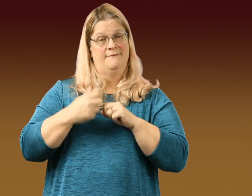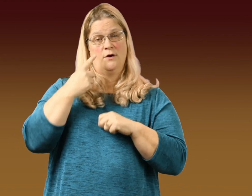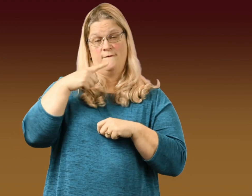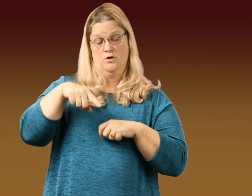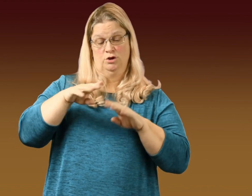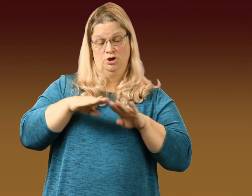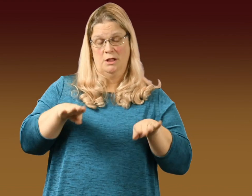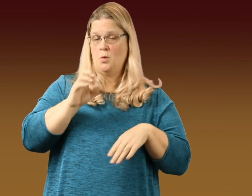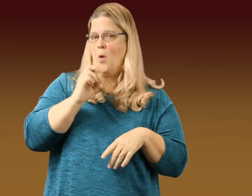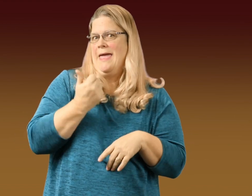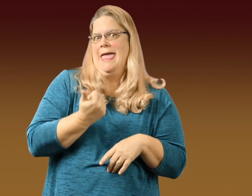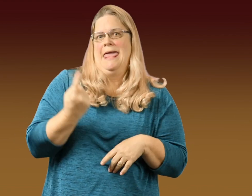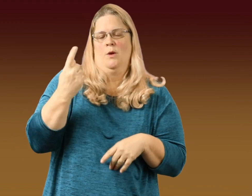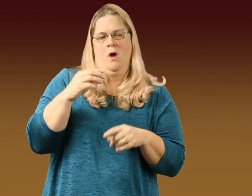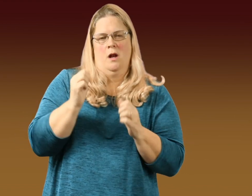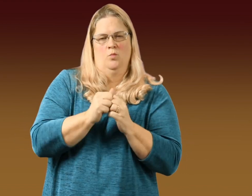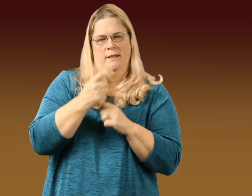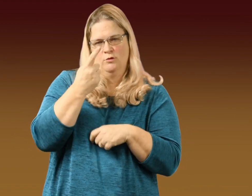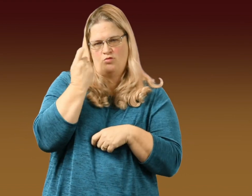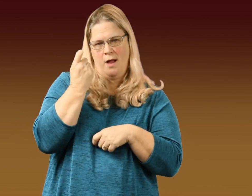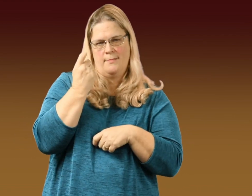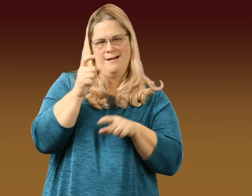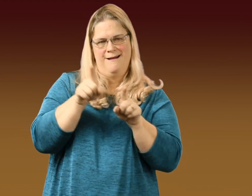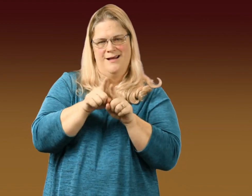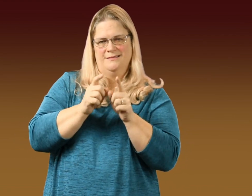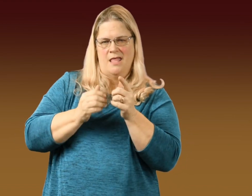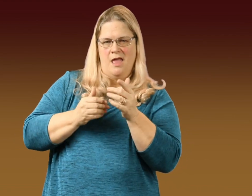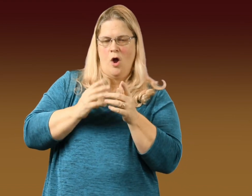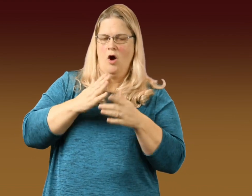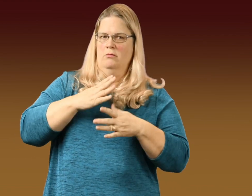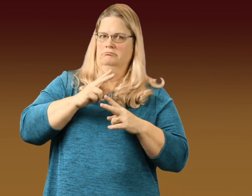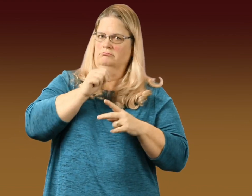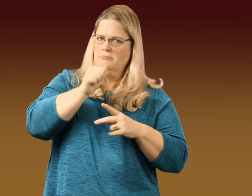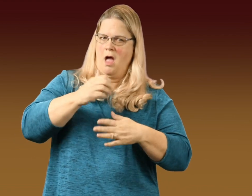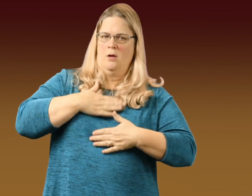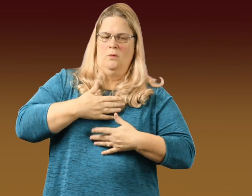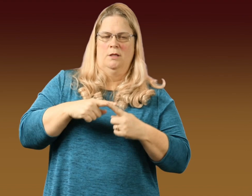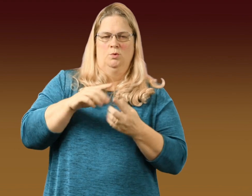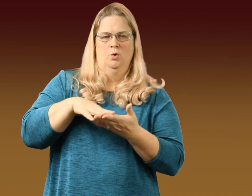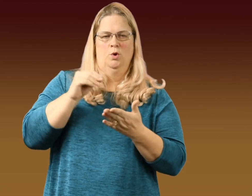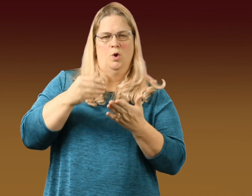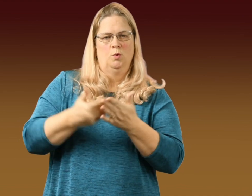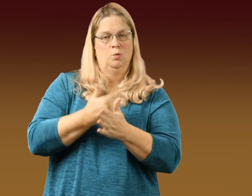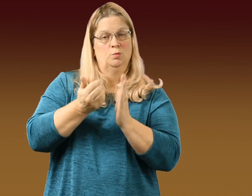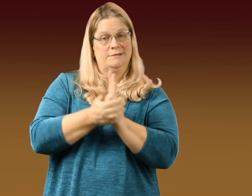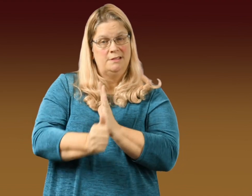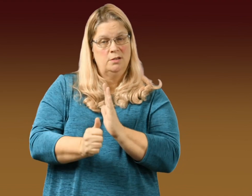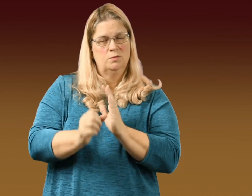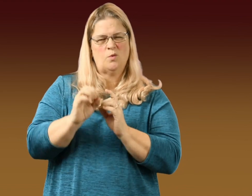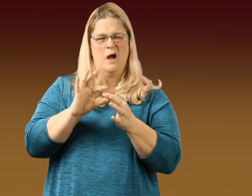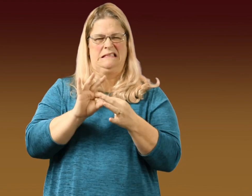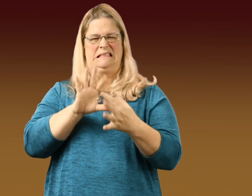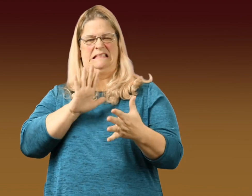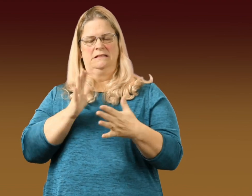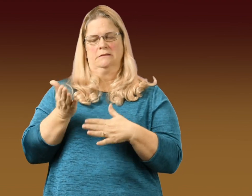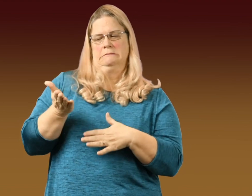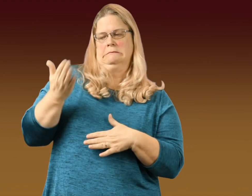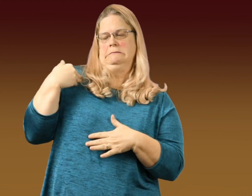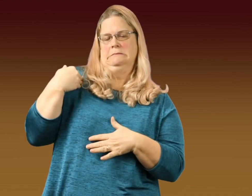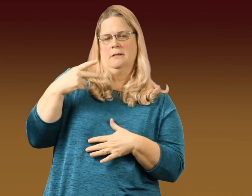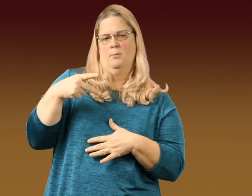It can be difficult for children or anyone with trauma, and they're oftentimes unwilling